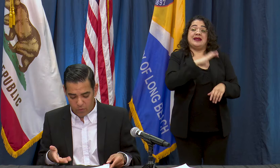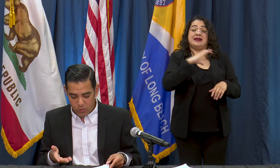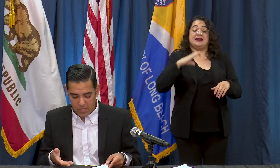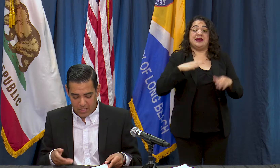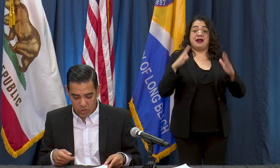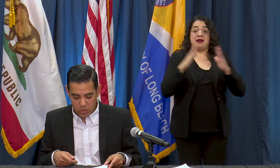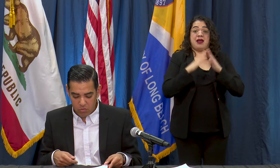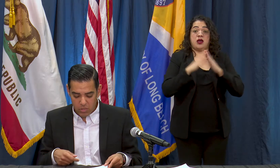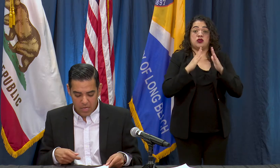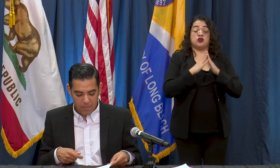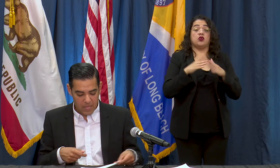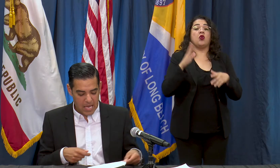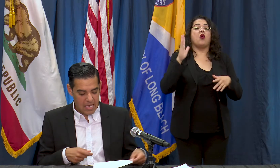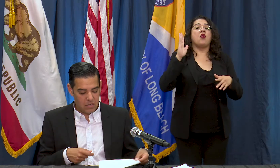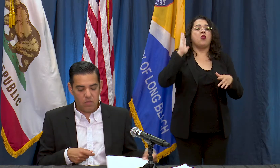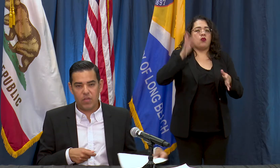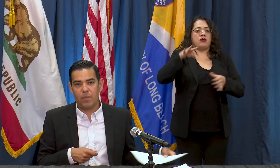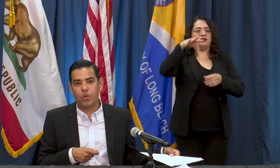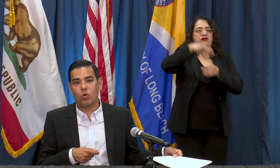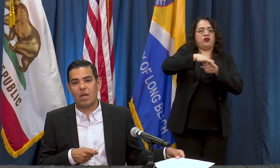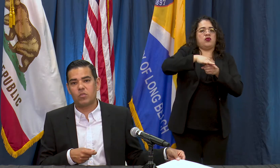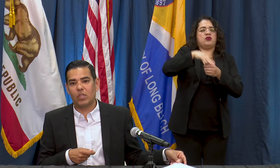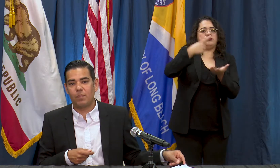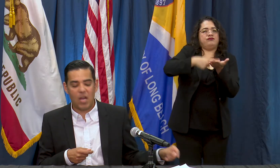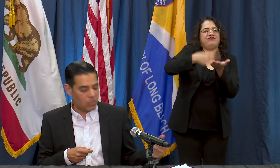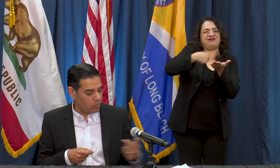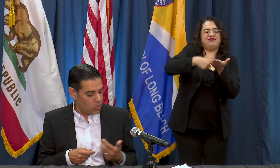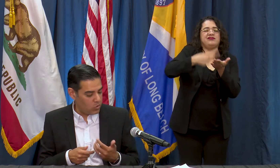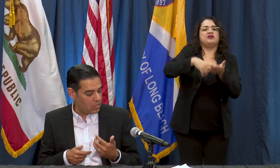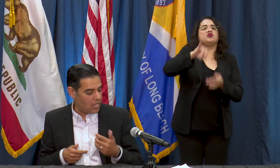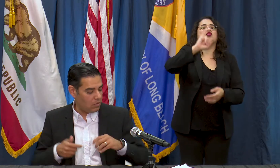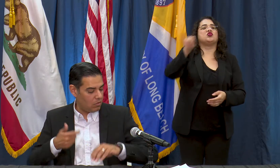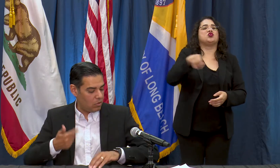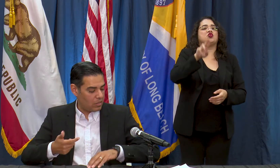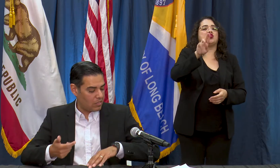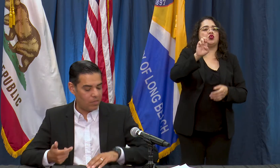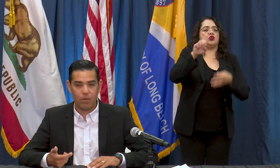first meeting in June and the program is really possible utilizing both